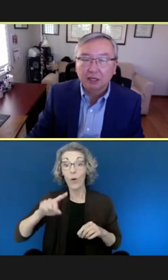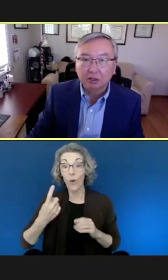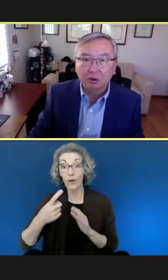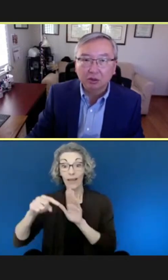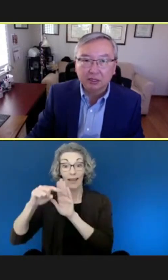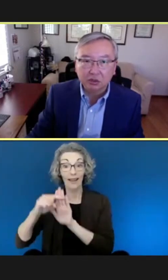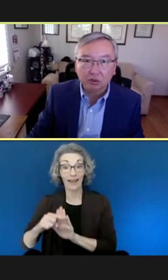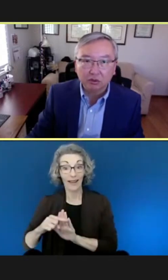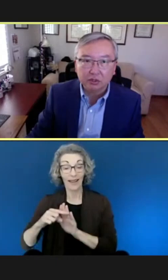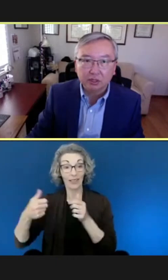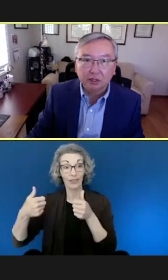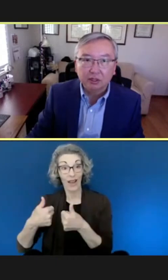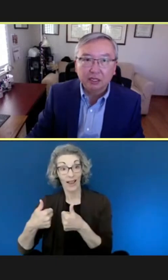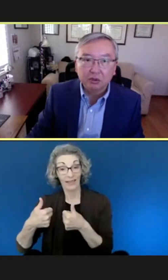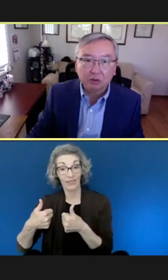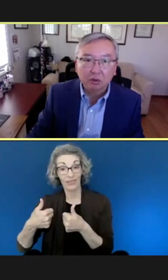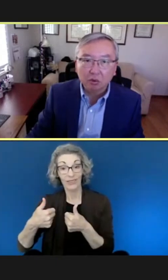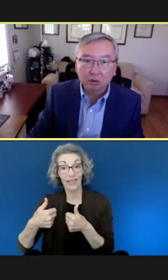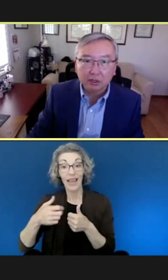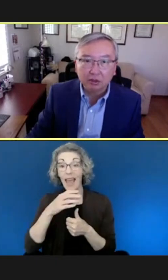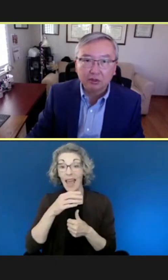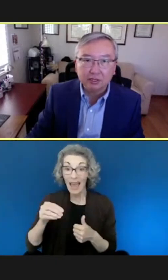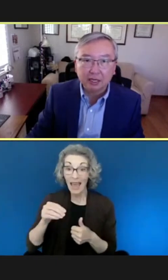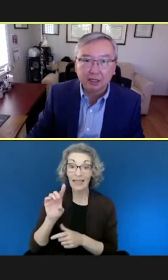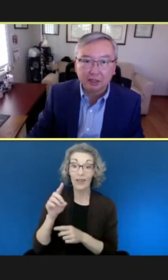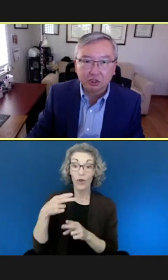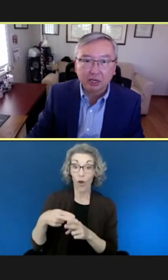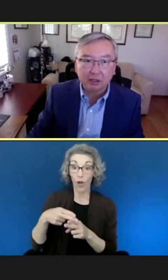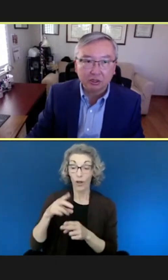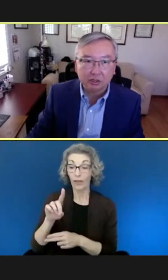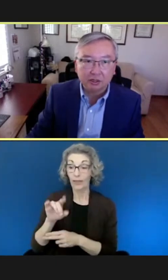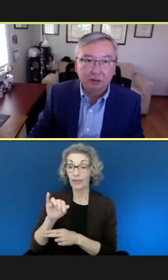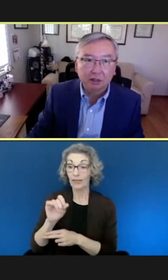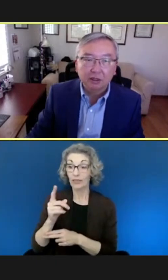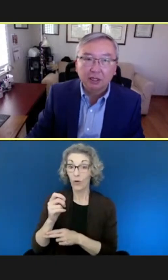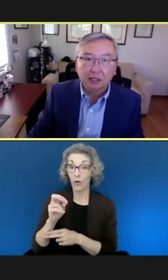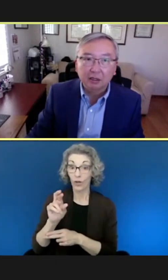then you're only going to stay in the challenges.